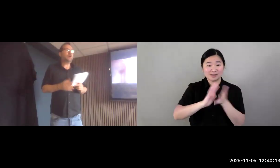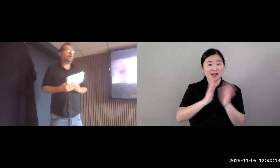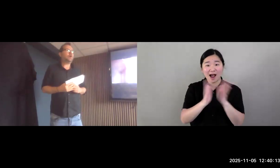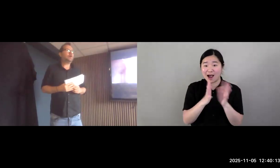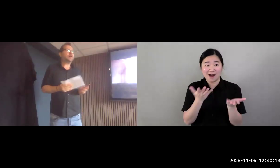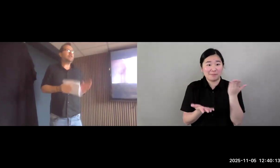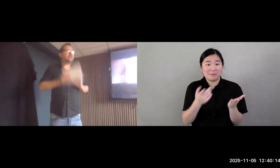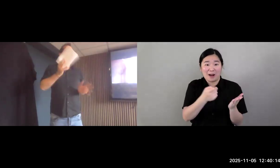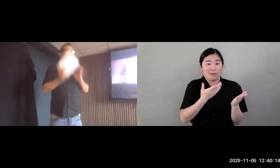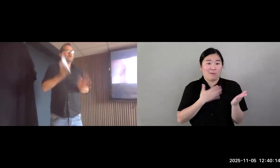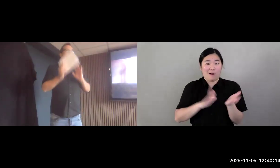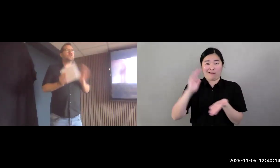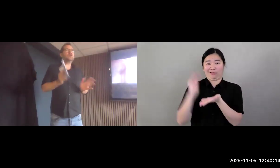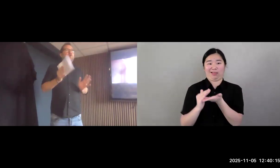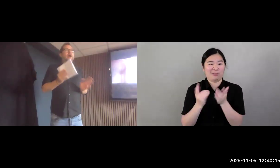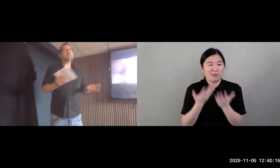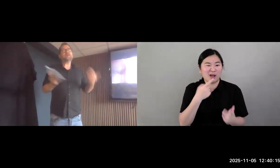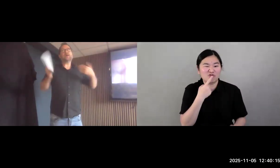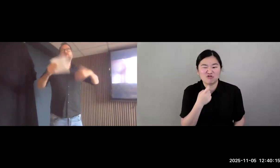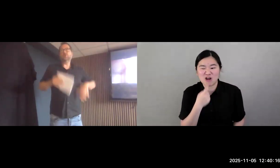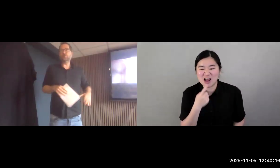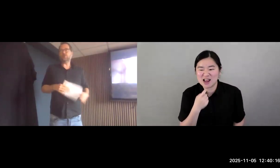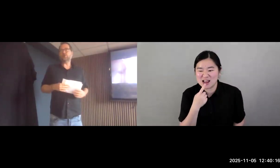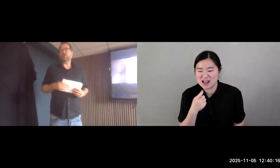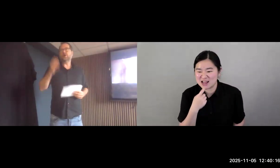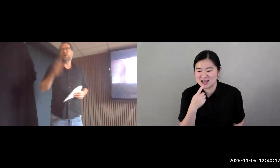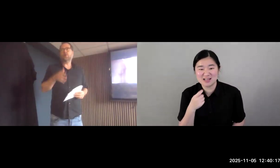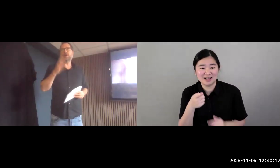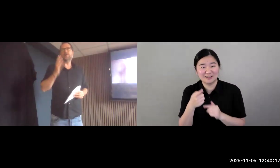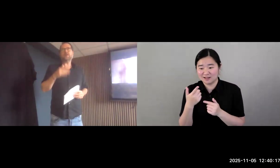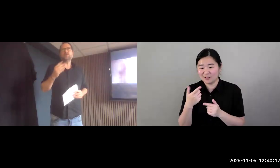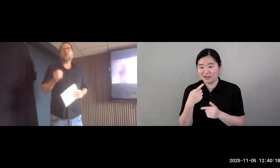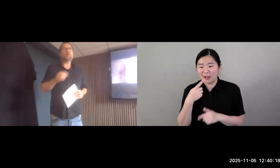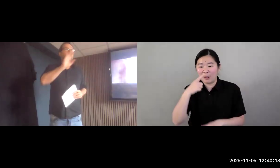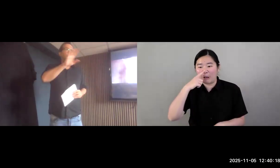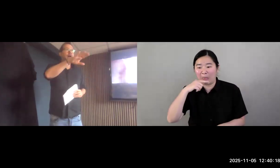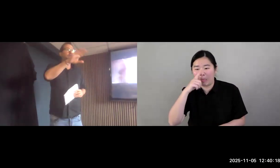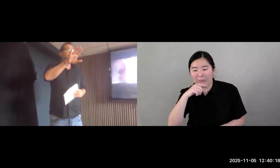or signs that are with two hands that get reduced to one-hand side, or the compounds.